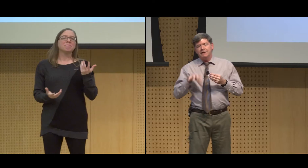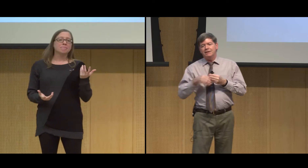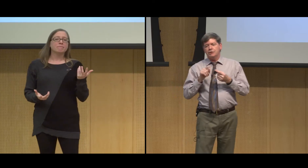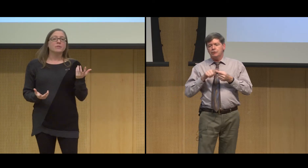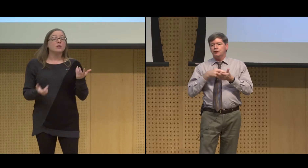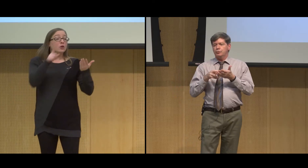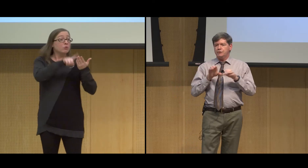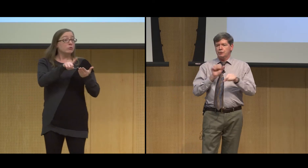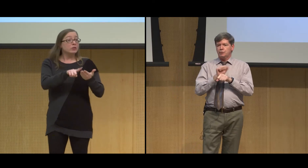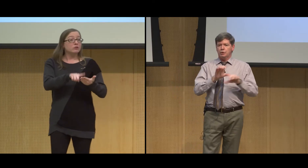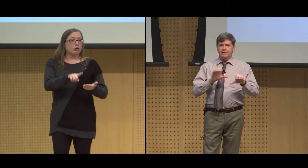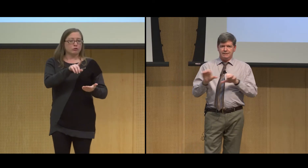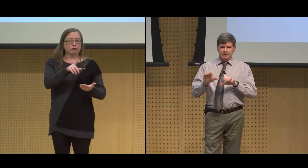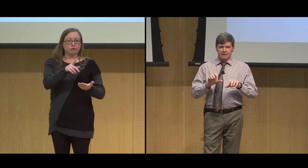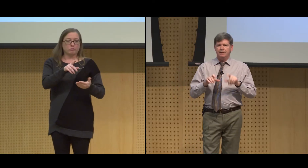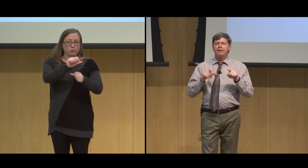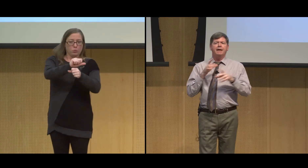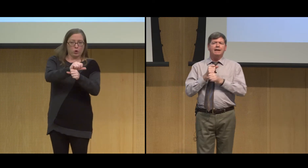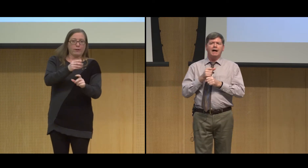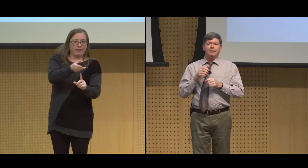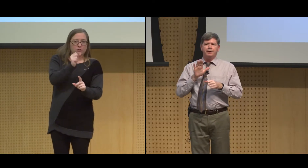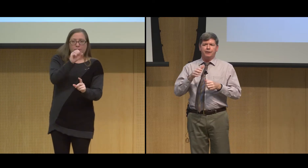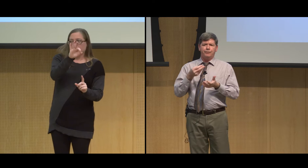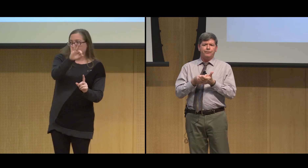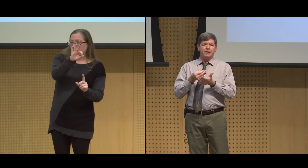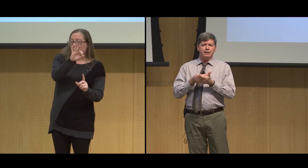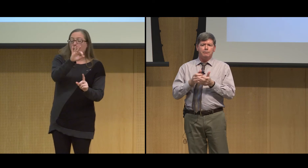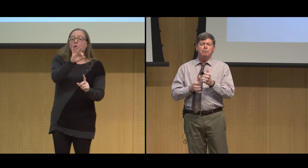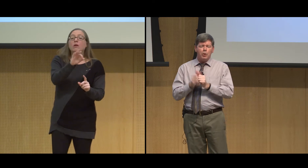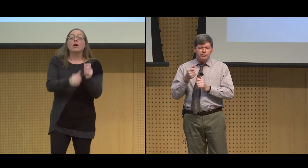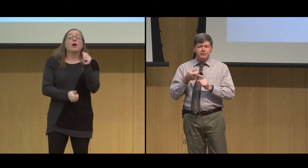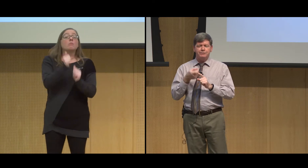So, um, in addition to the research work they did--and they got their funding mostly